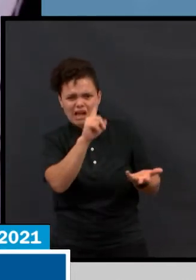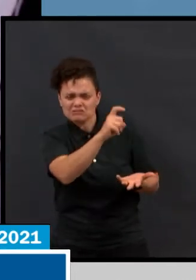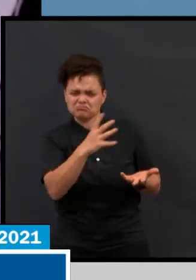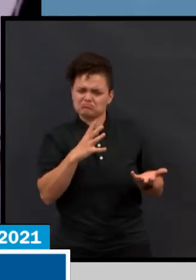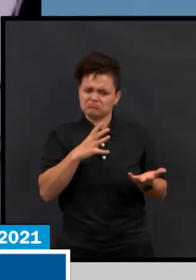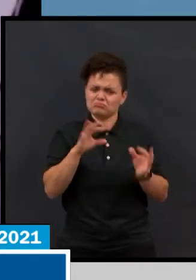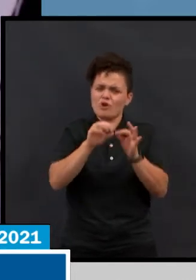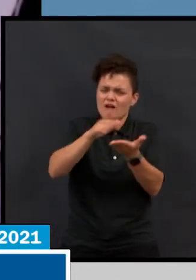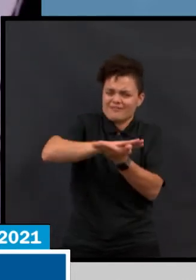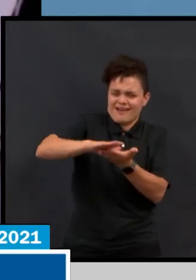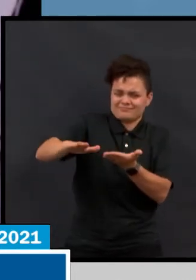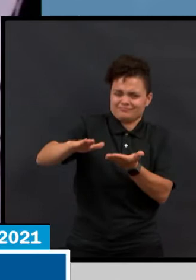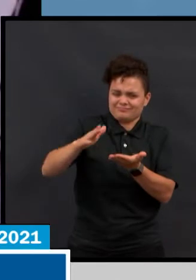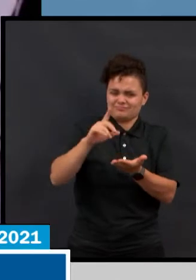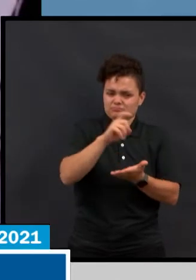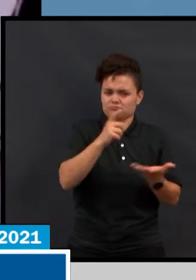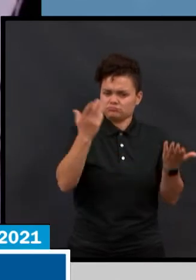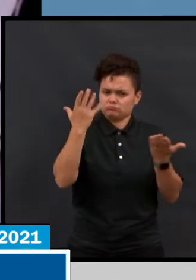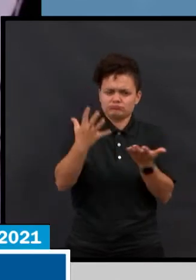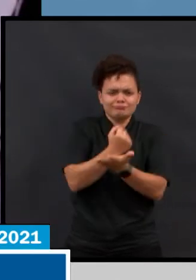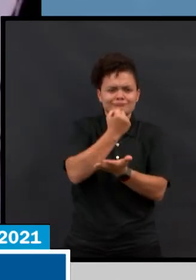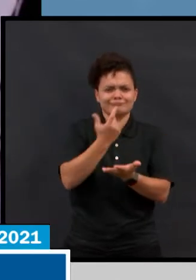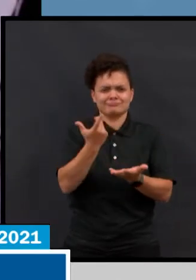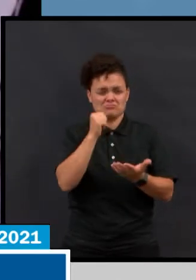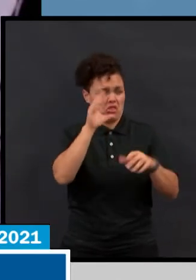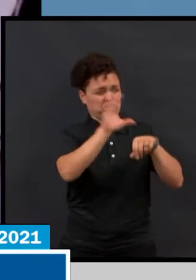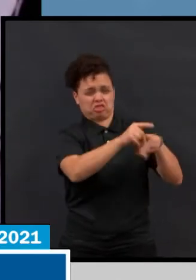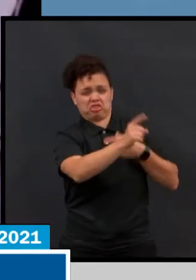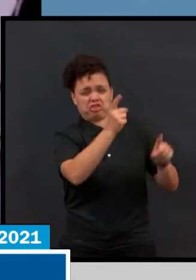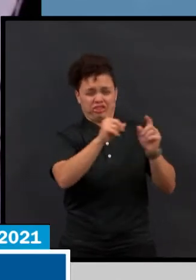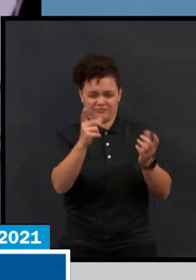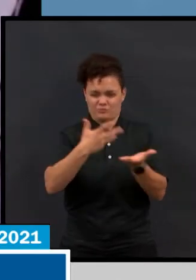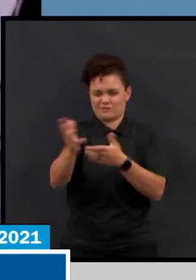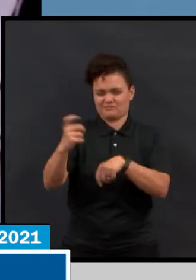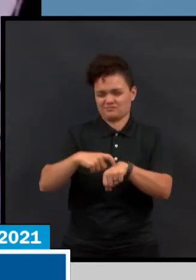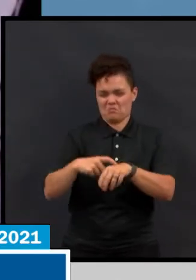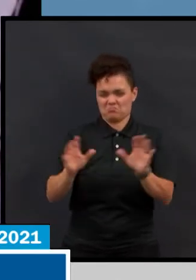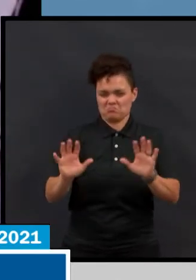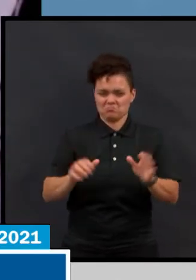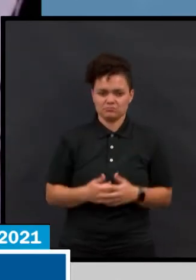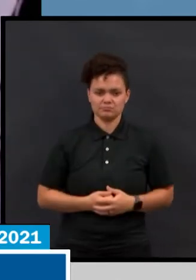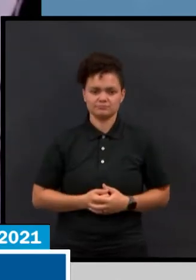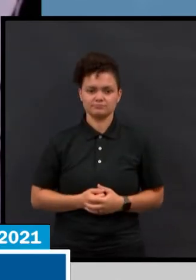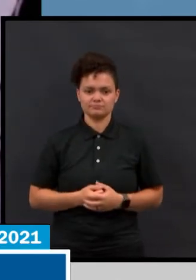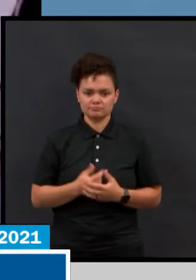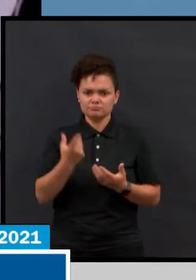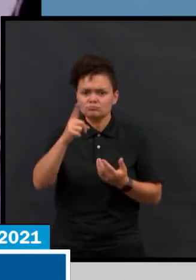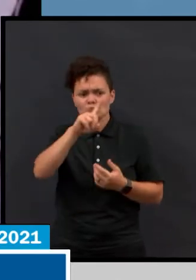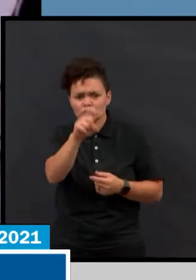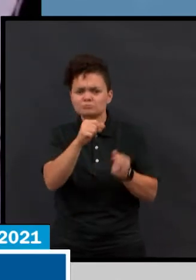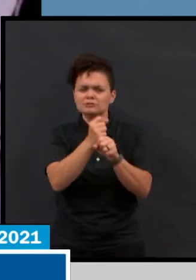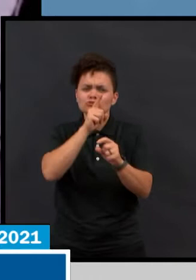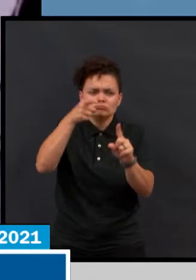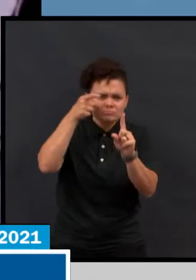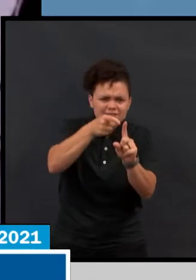questions answered to your or get you answers to your particular questions so before i introduce